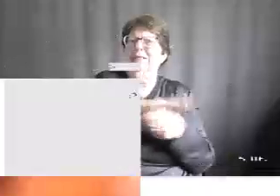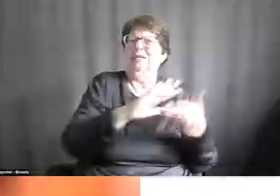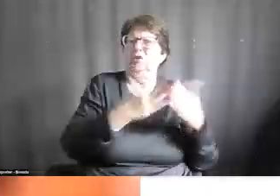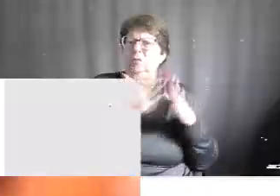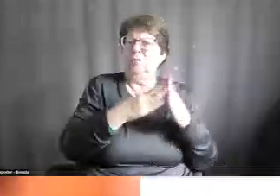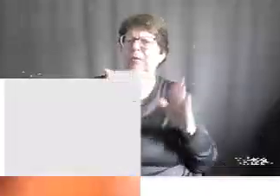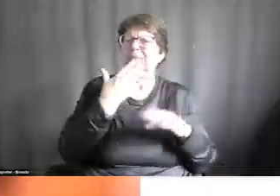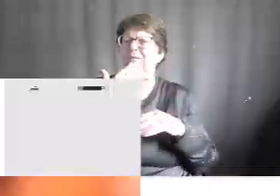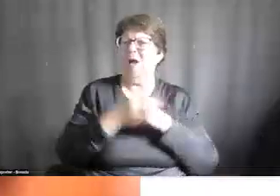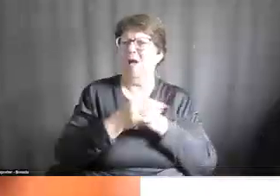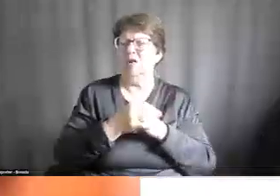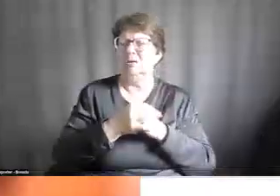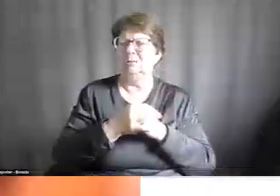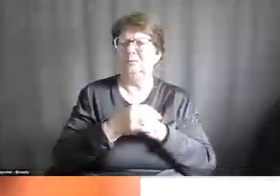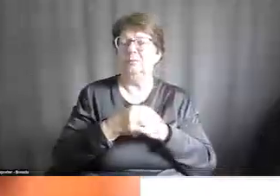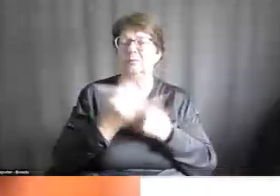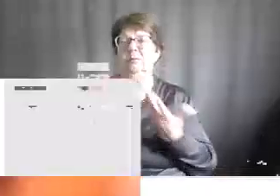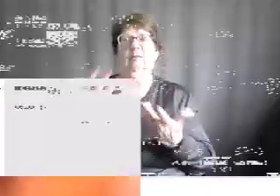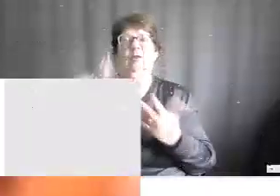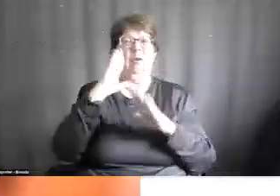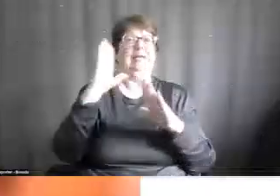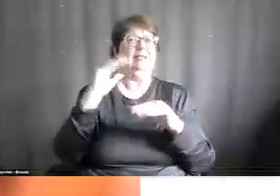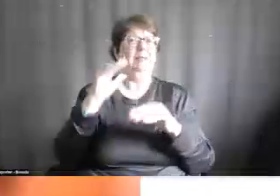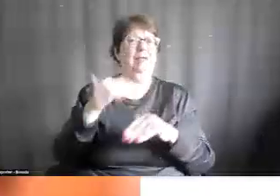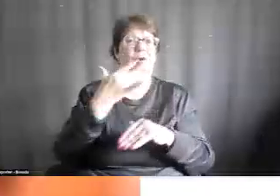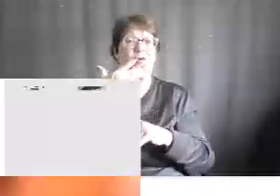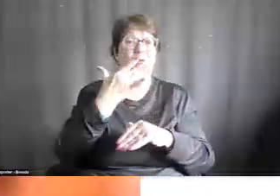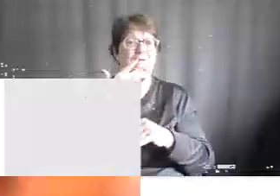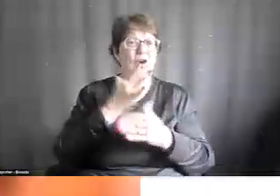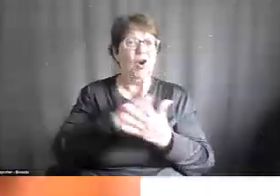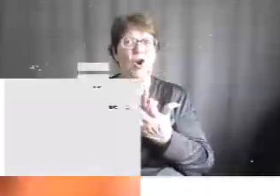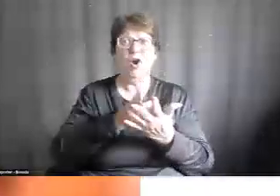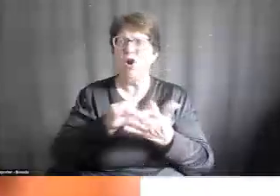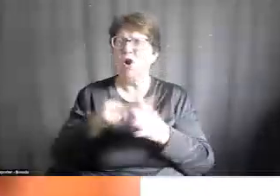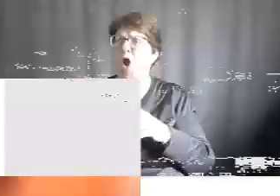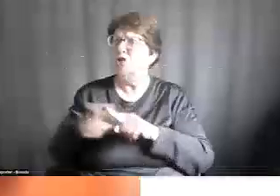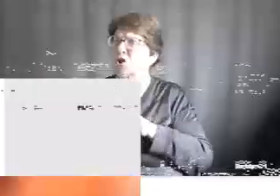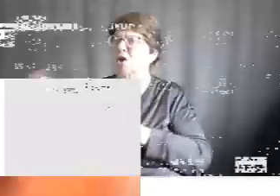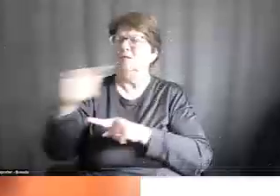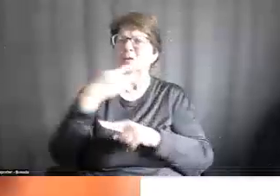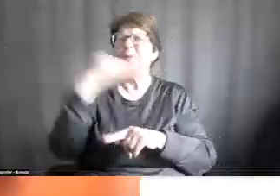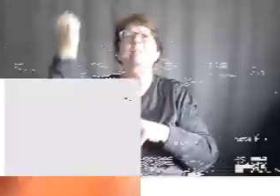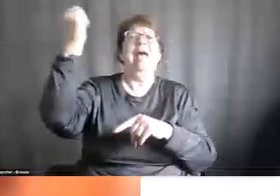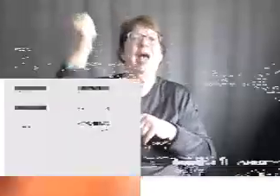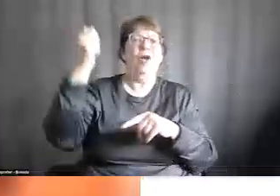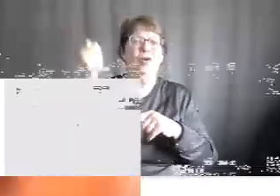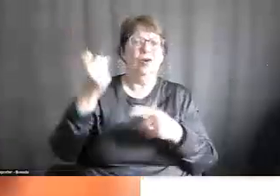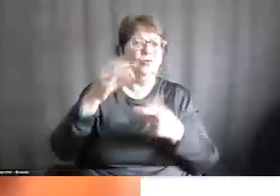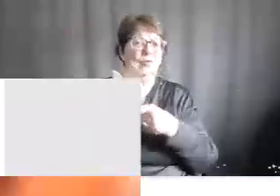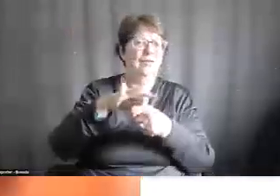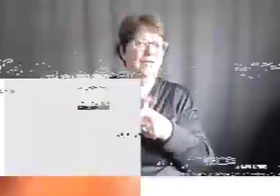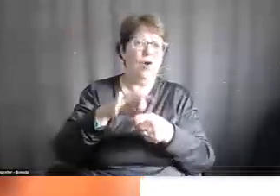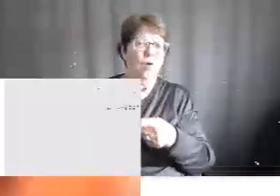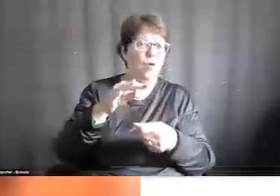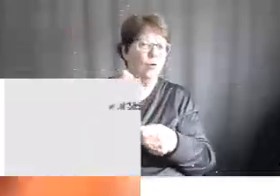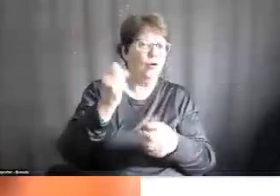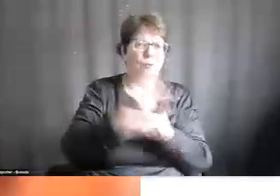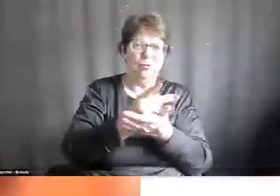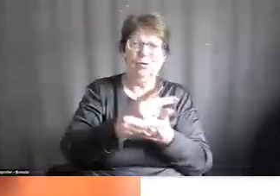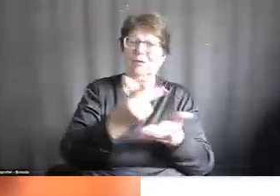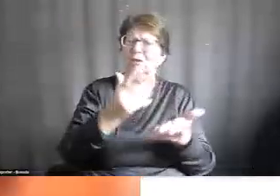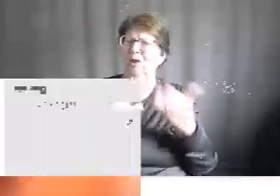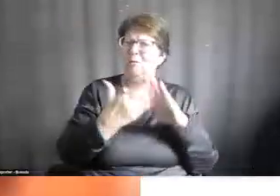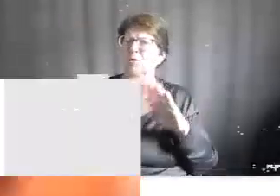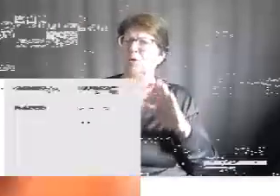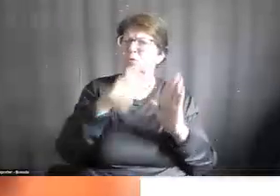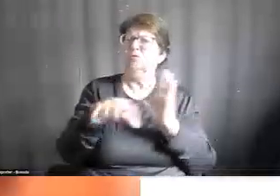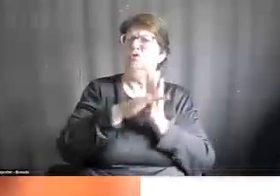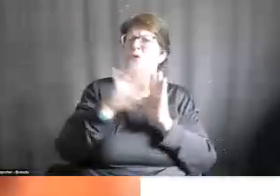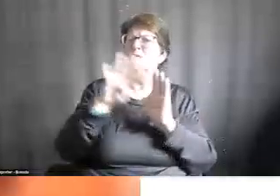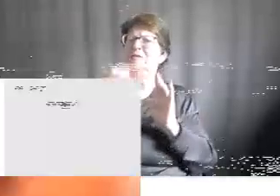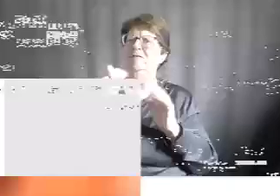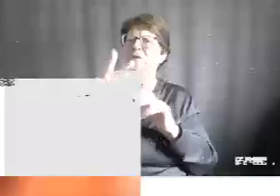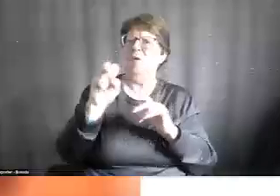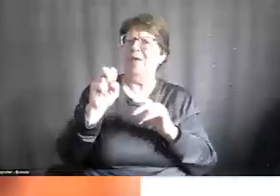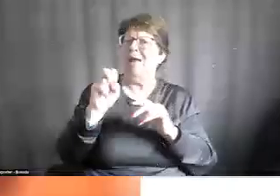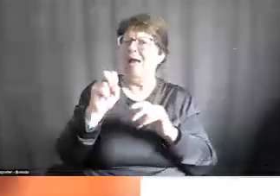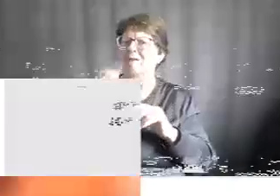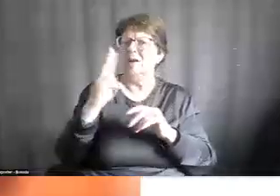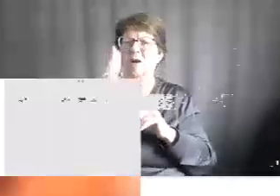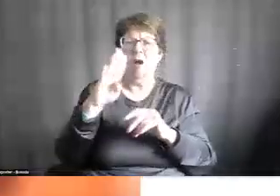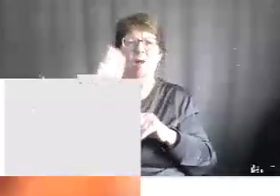Boardroom: One would expect these preferred alternatives to be superior to the voter-approved and community-chosen 4th Avenue Transit Hub at Union Station, but they are not.